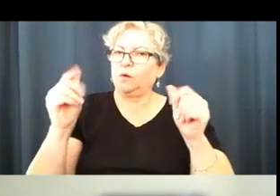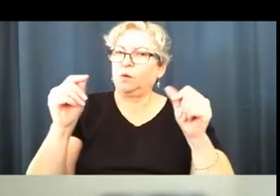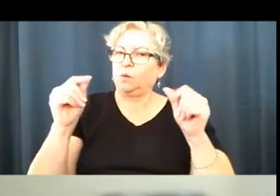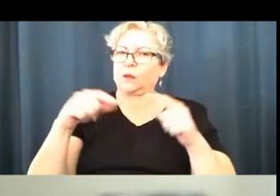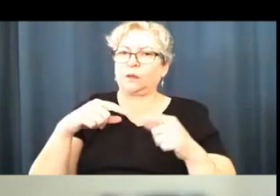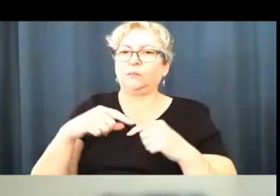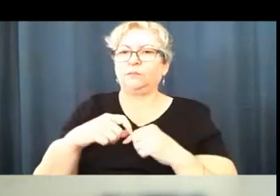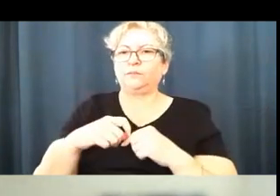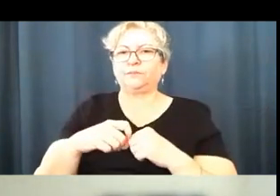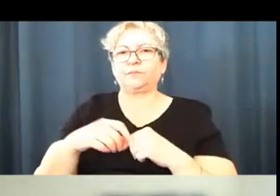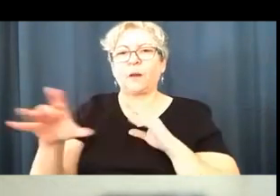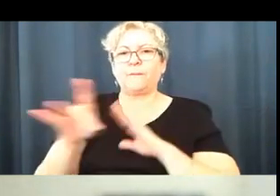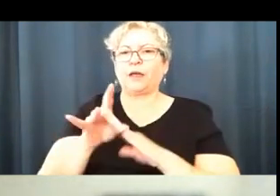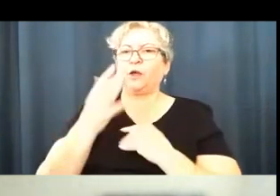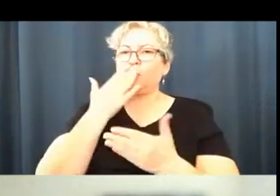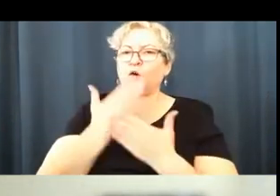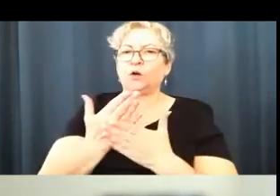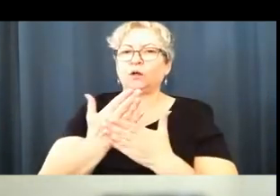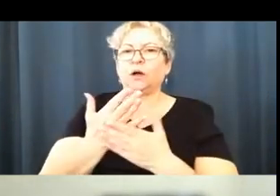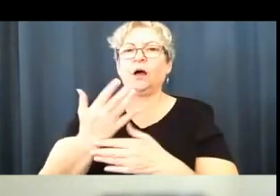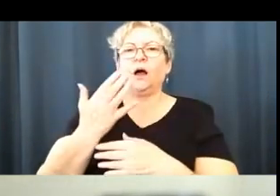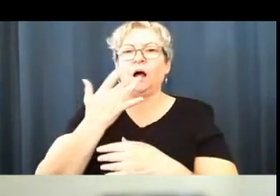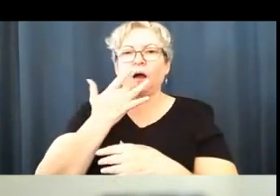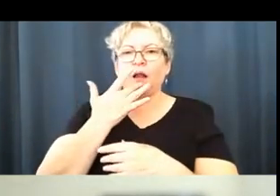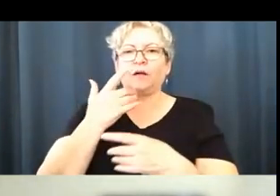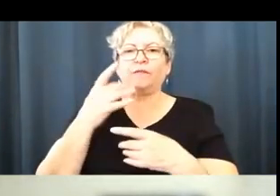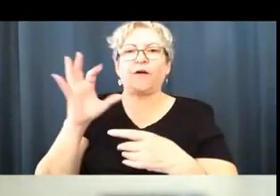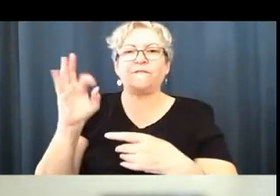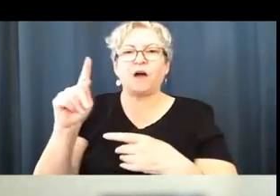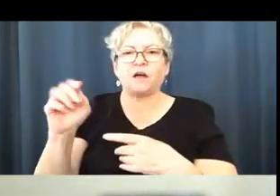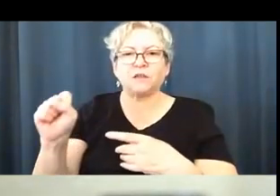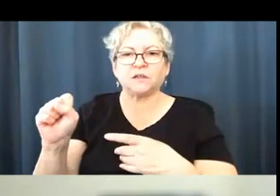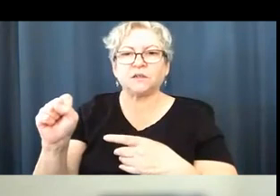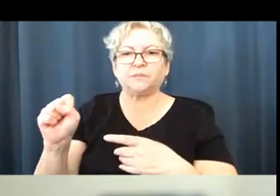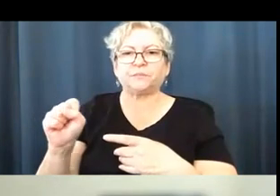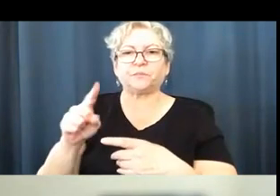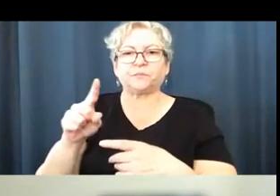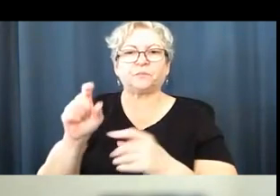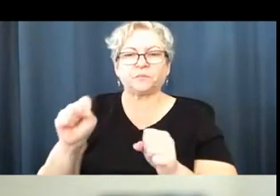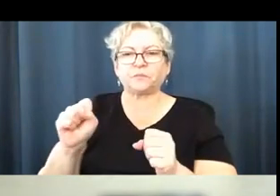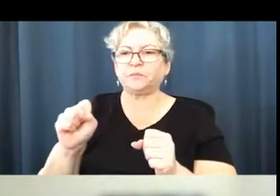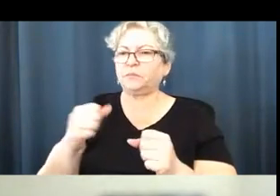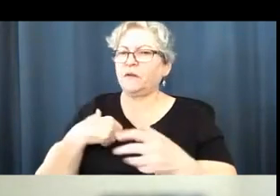Picking great colors and fonts. So, Darren talked about this. So you have a lot of flexibility in the colors and fonts